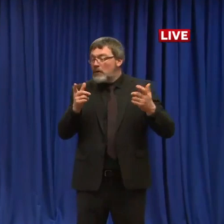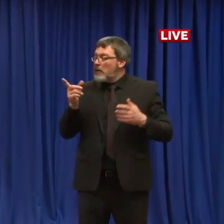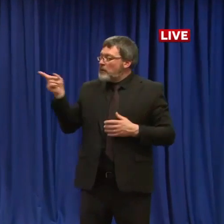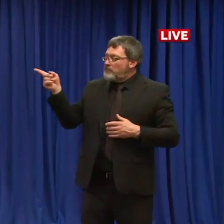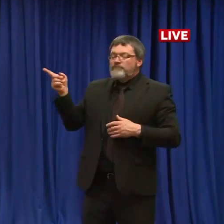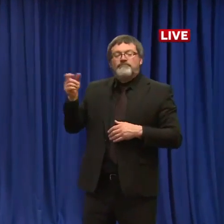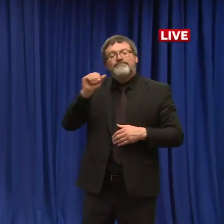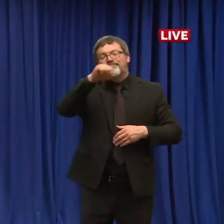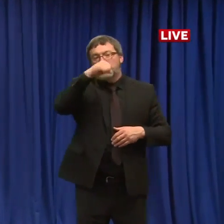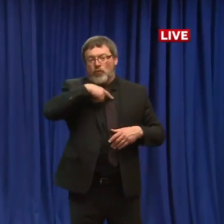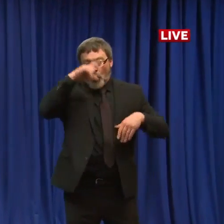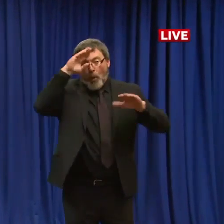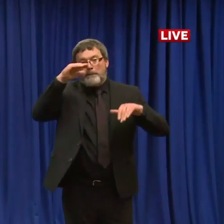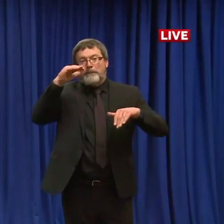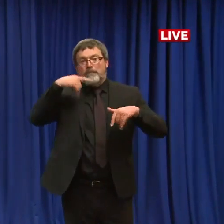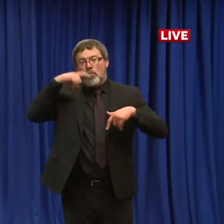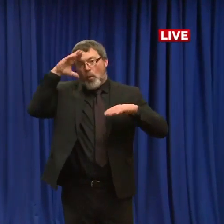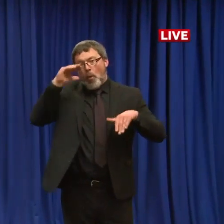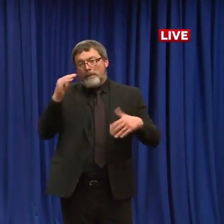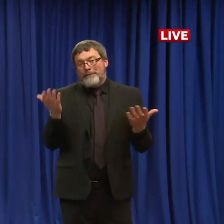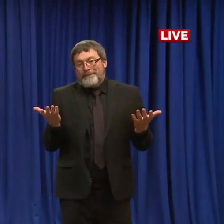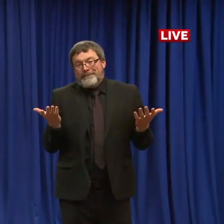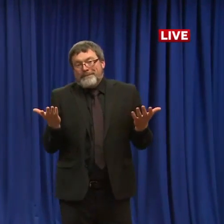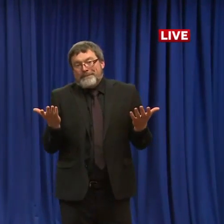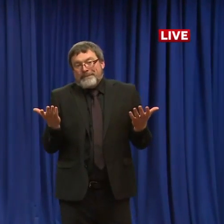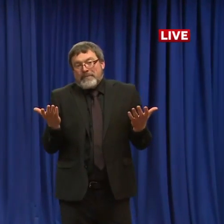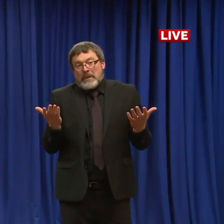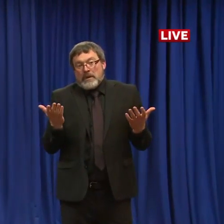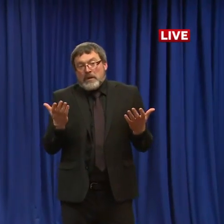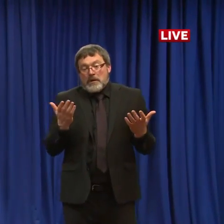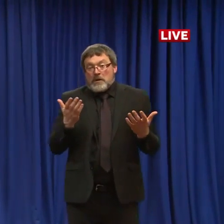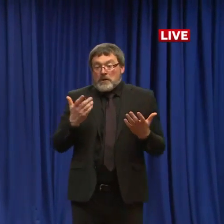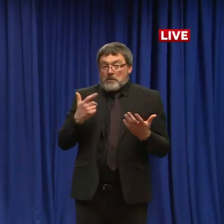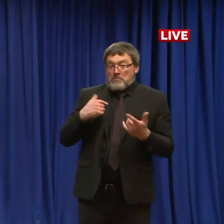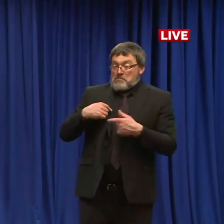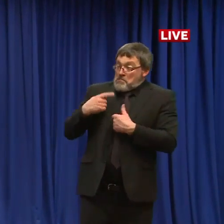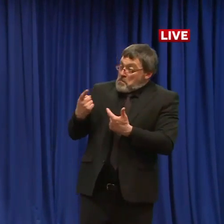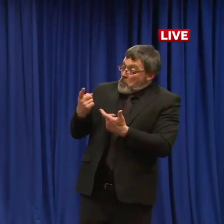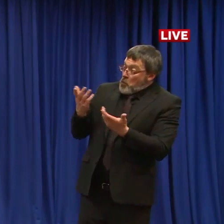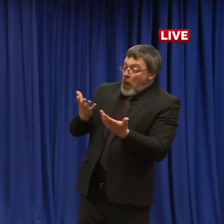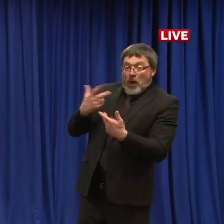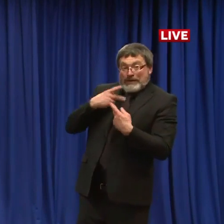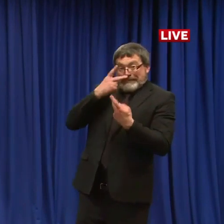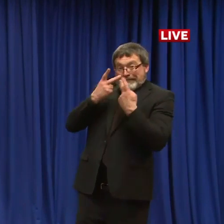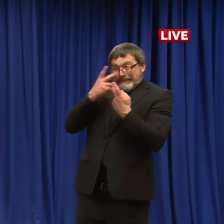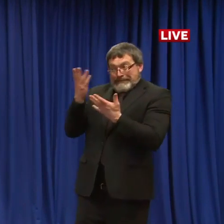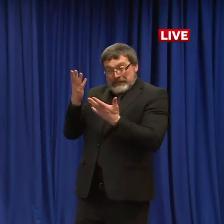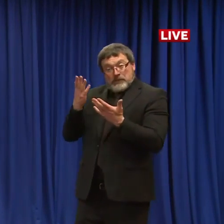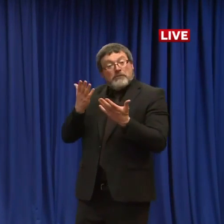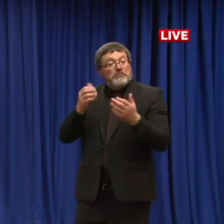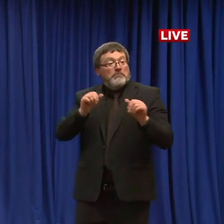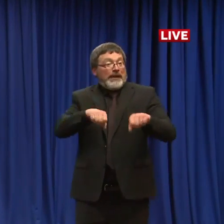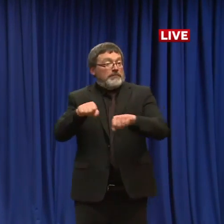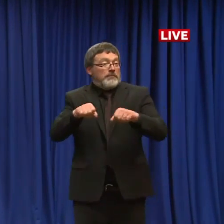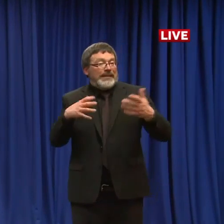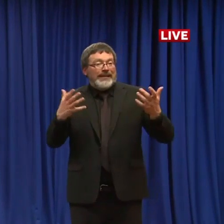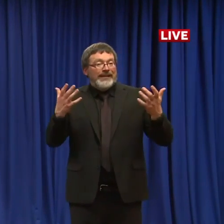I THINK IT’S SAFE TO SAY THAT WE HOPE SO, YOU KNOW THE RIGHT NOW THE DATA LOOKS LIKE THAT THAT BE THE CASE, BUT BEFORE I BRING DR.